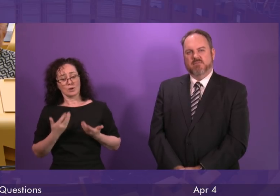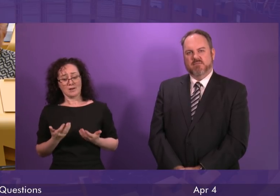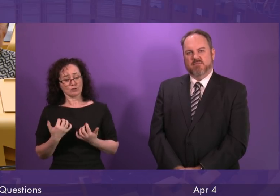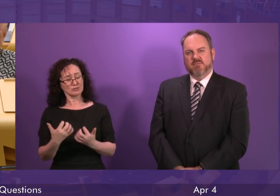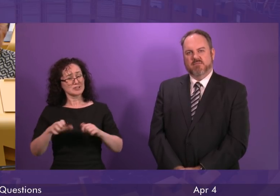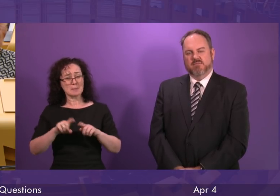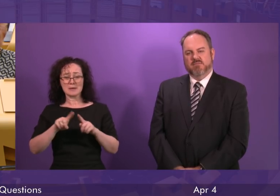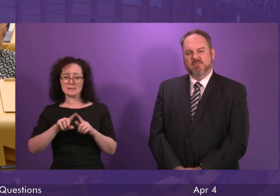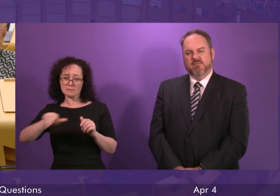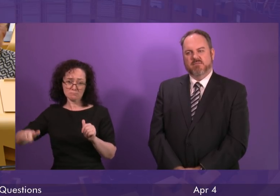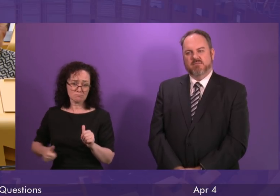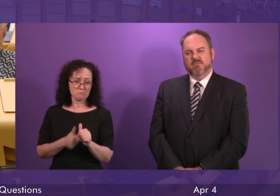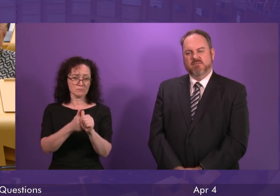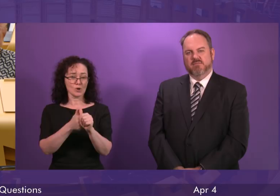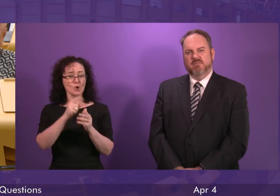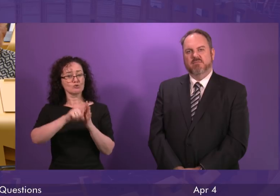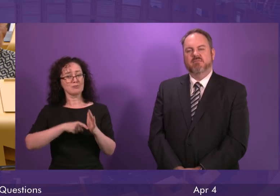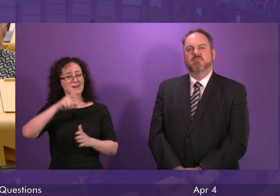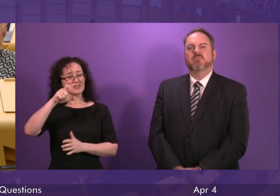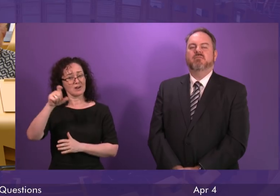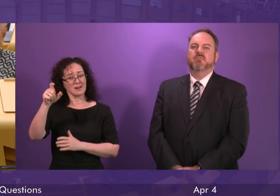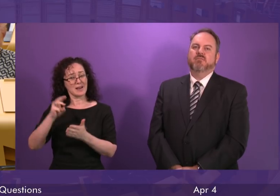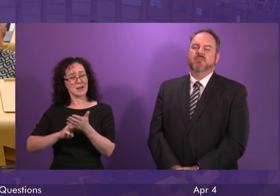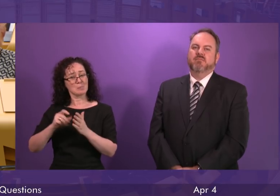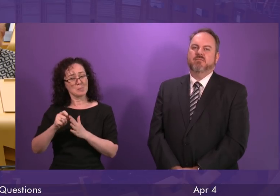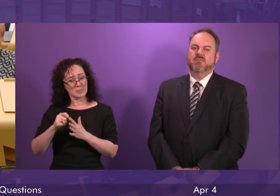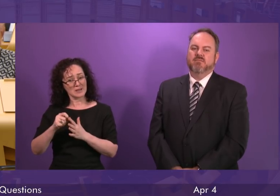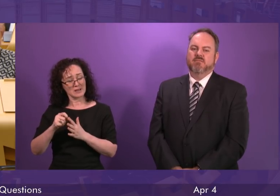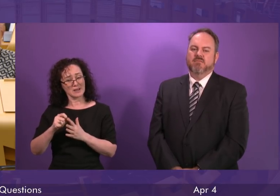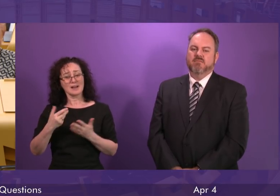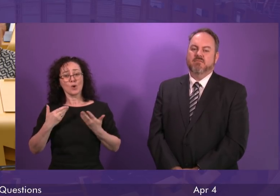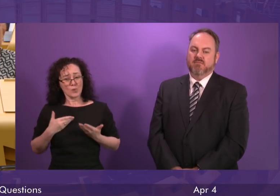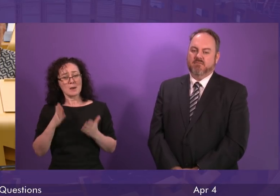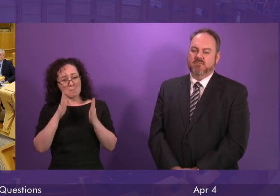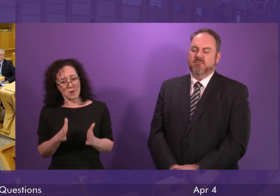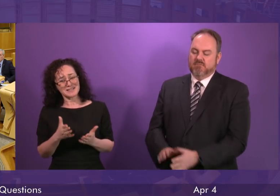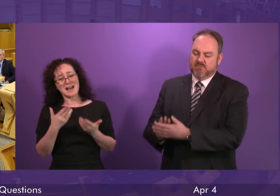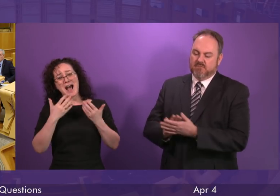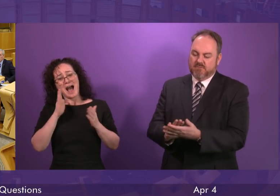ensure that we take away the risk of a no-deal Brexit once and for all.